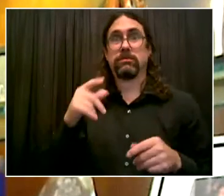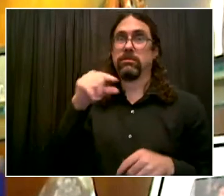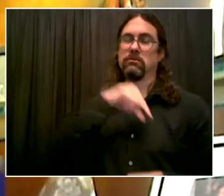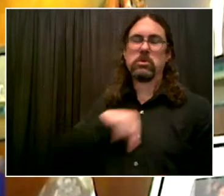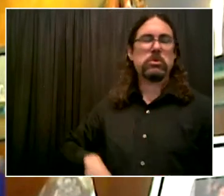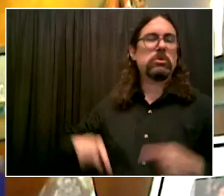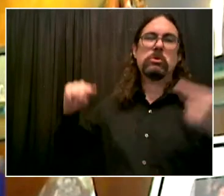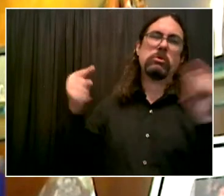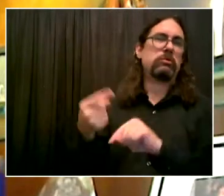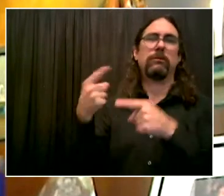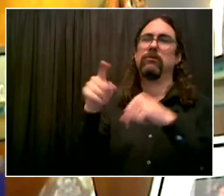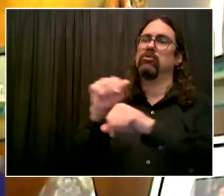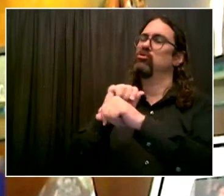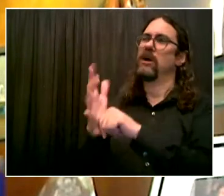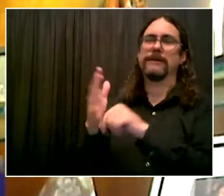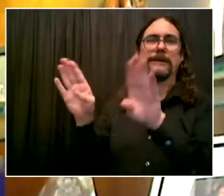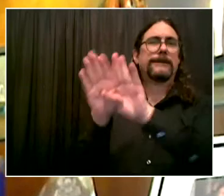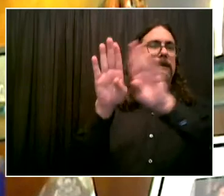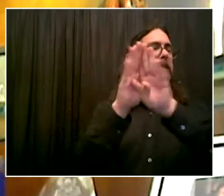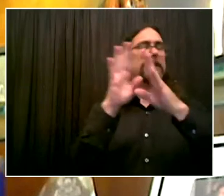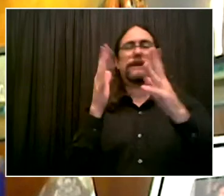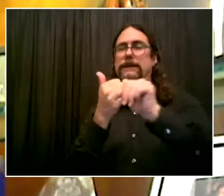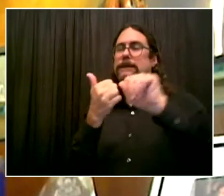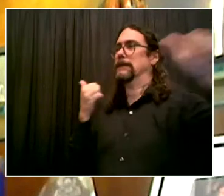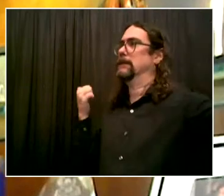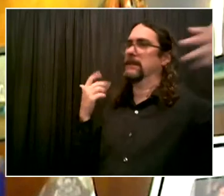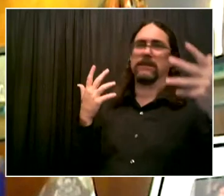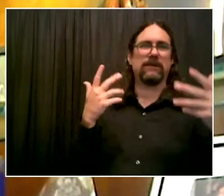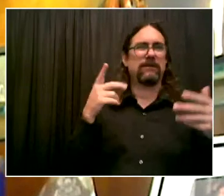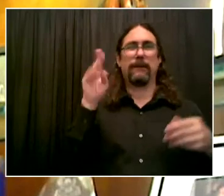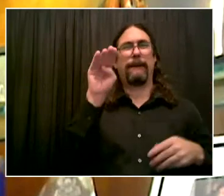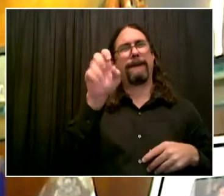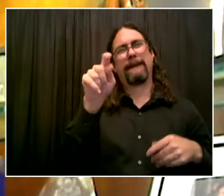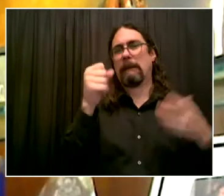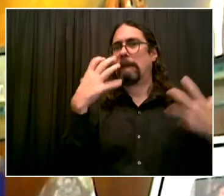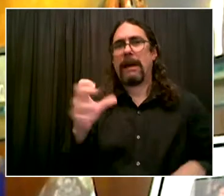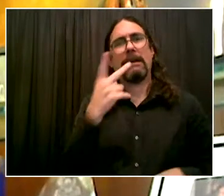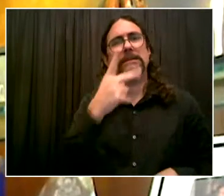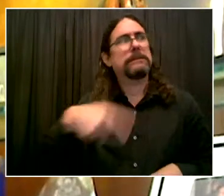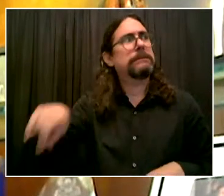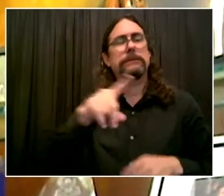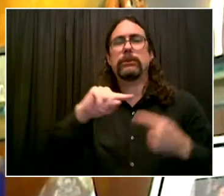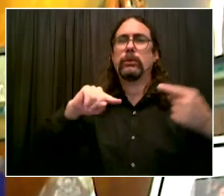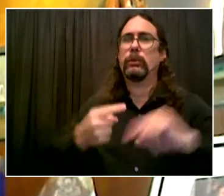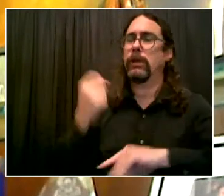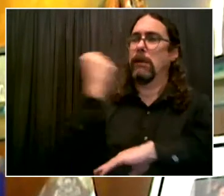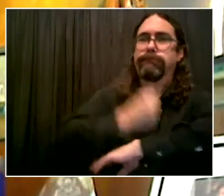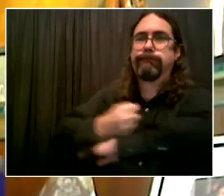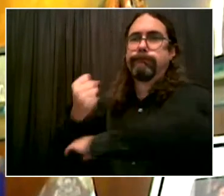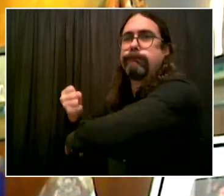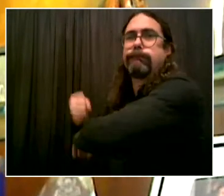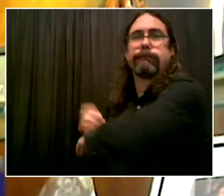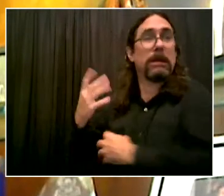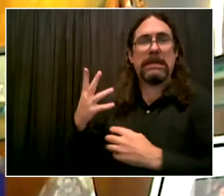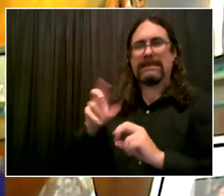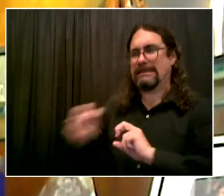PERIOD THE HARDSHIP AT THE EPICENTER OF THIS PANDEMIC. SO, I WANT TO